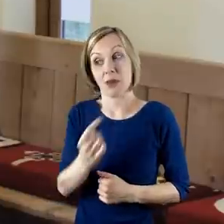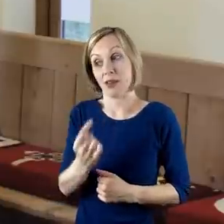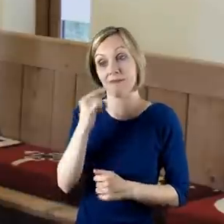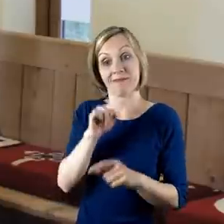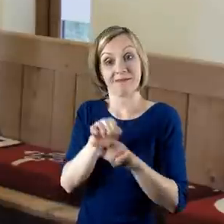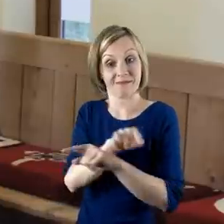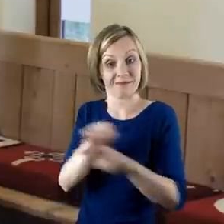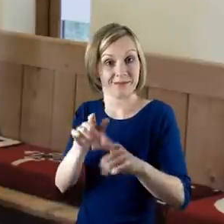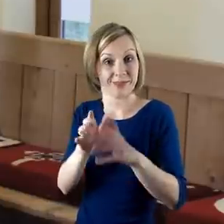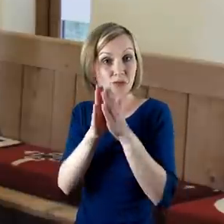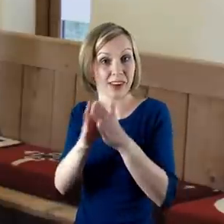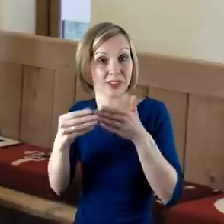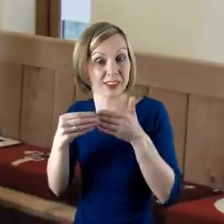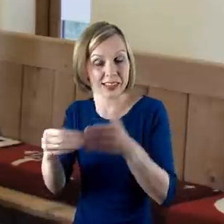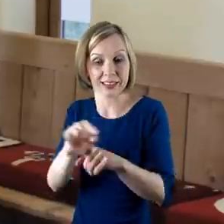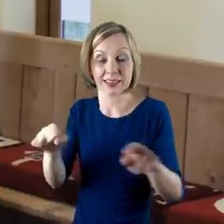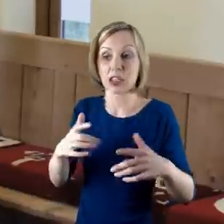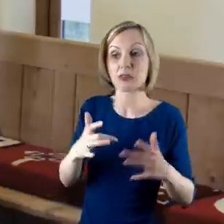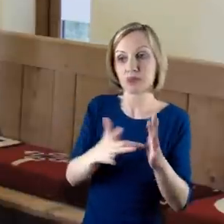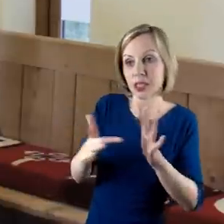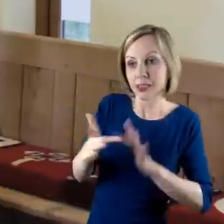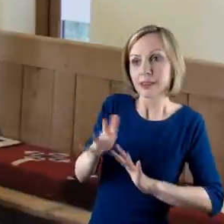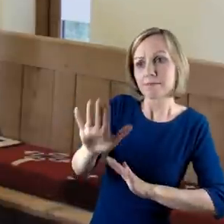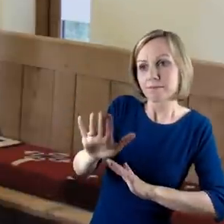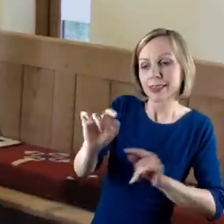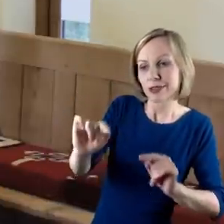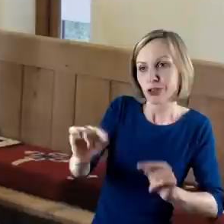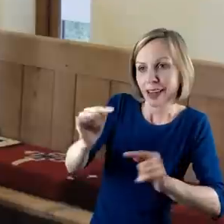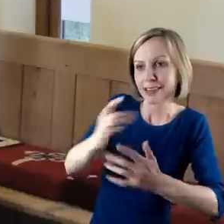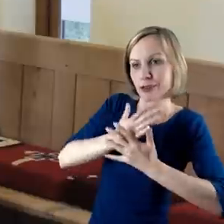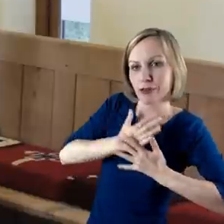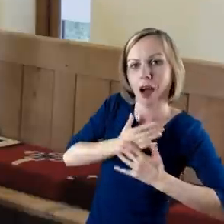he invites them and us to think differently,